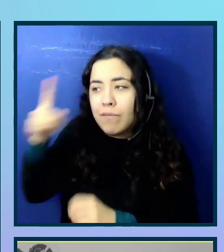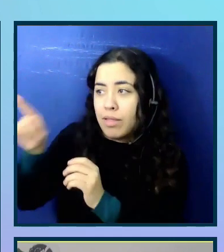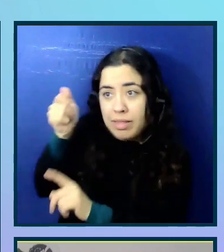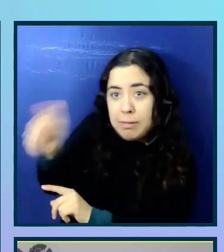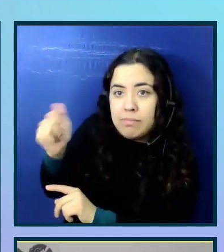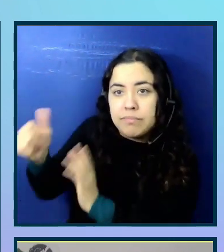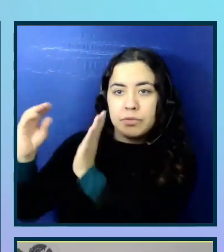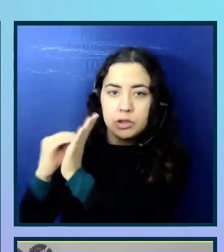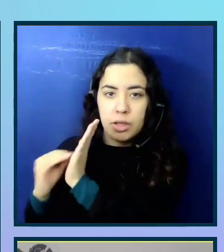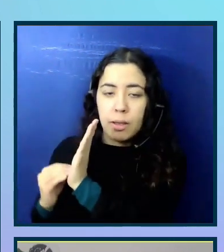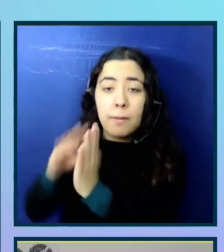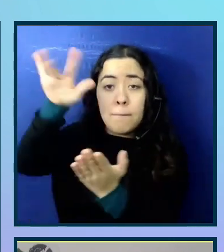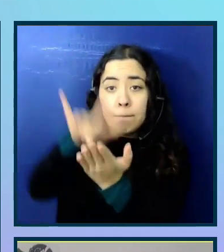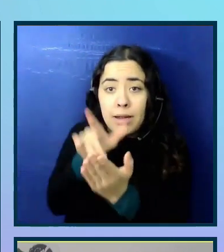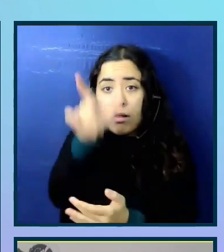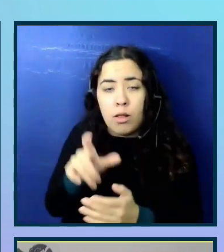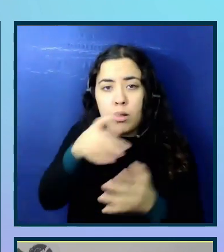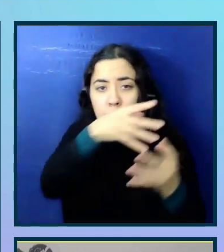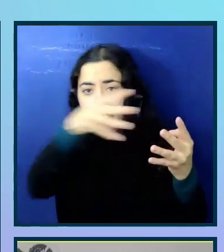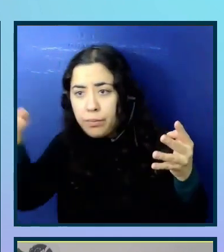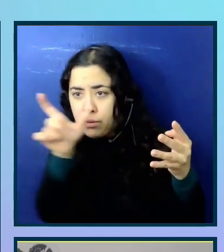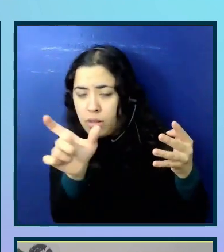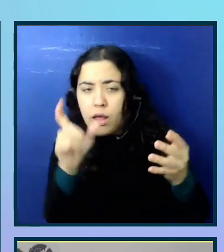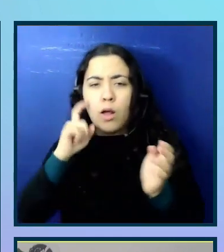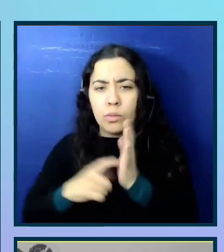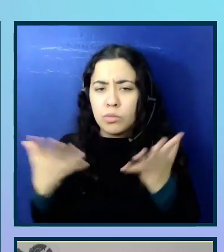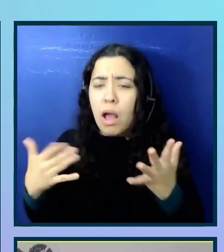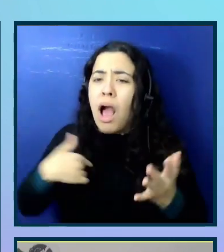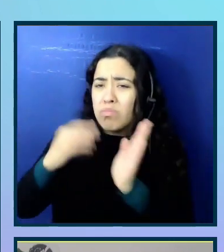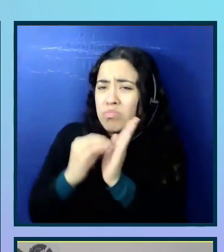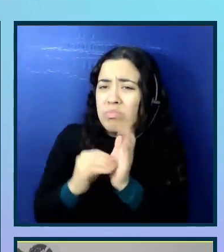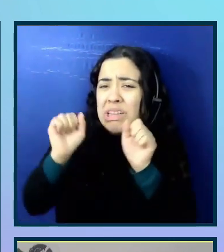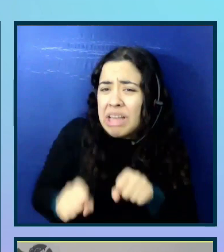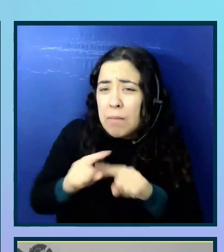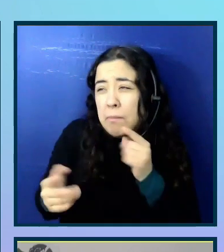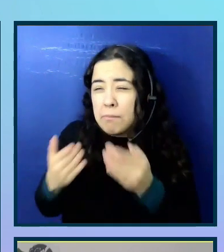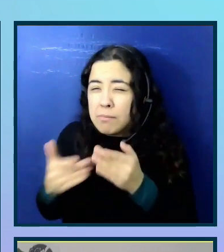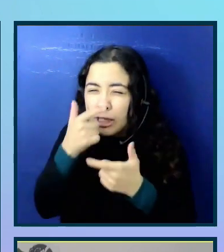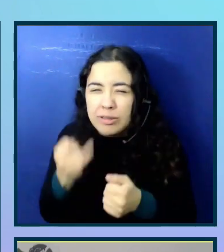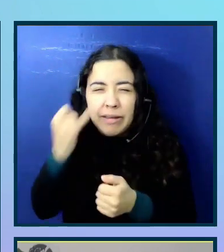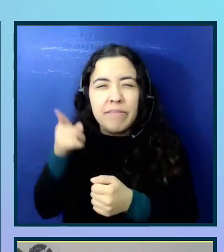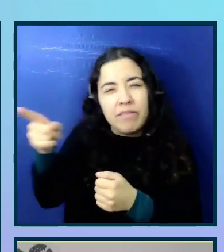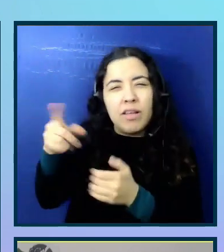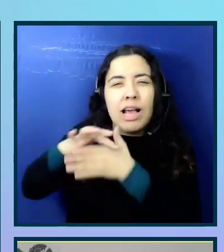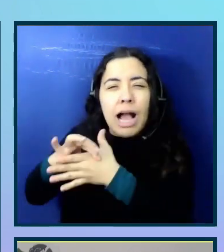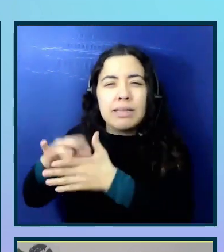And then in the middle I have like things I can document, but you would still be interesting to have the help of content people, SU people,